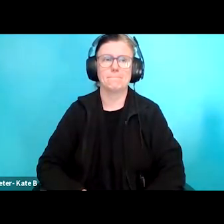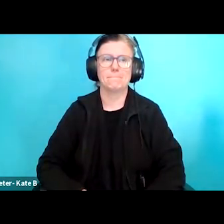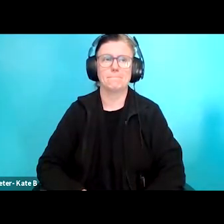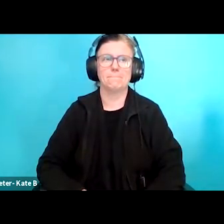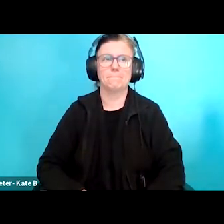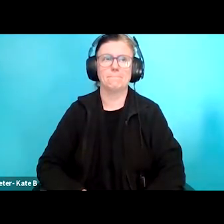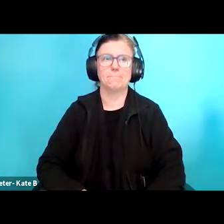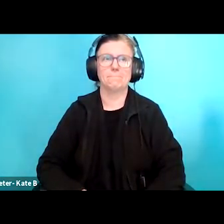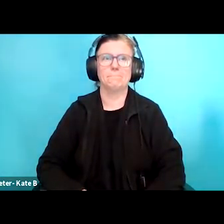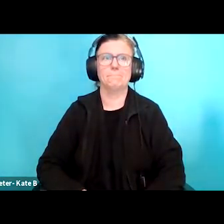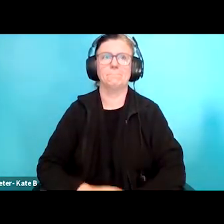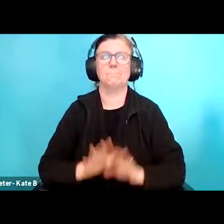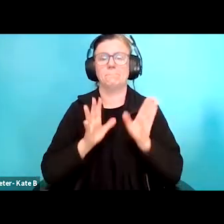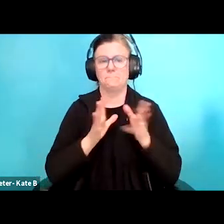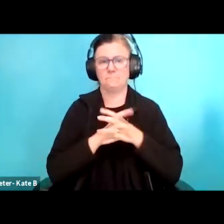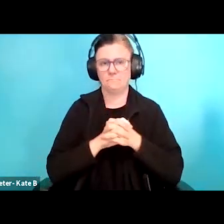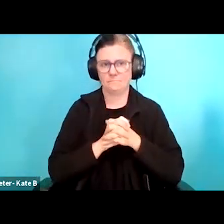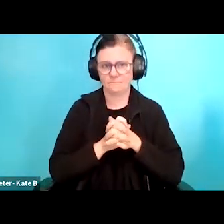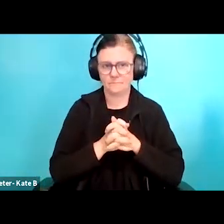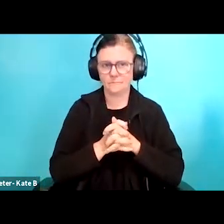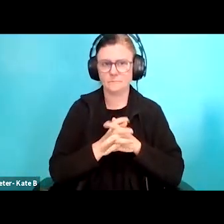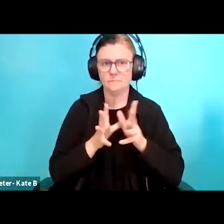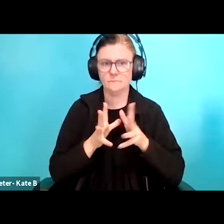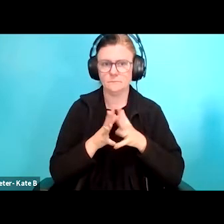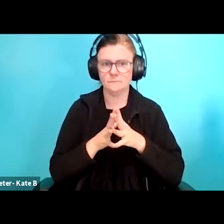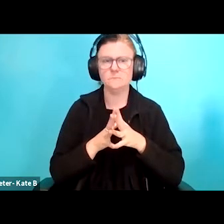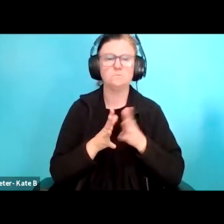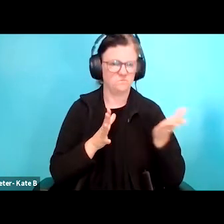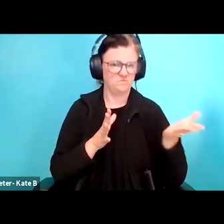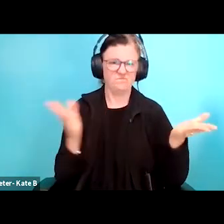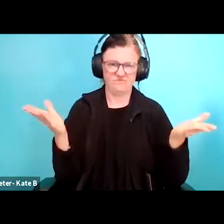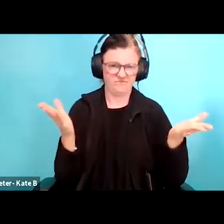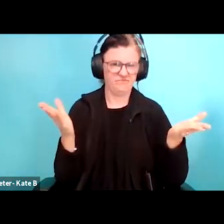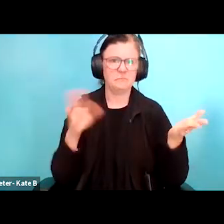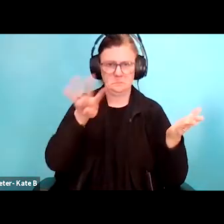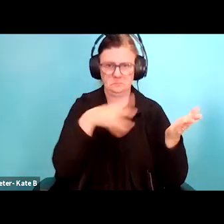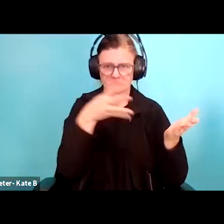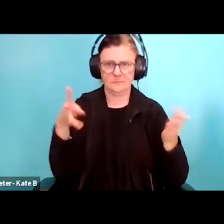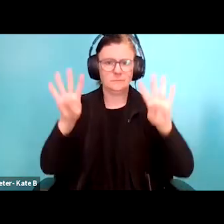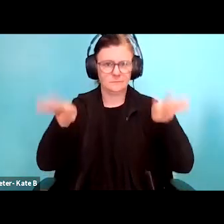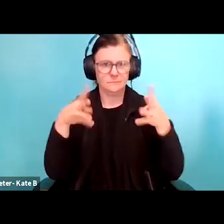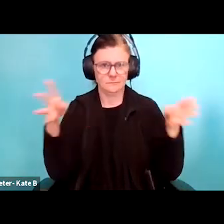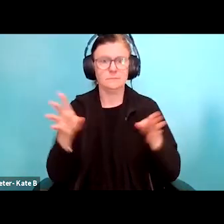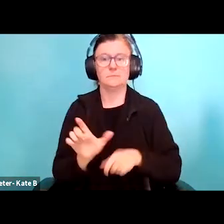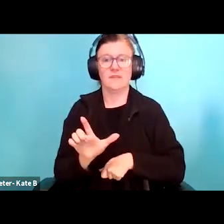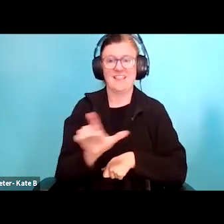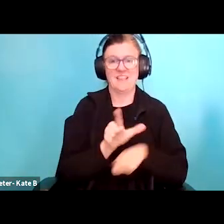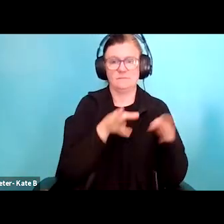So on this slide you can see the graphs to the left the focus here is on the